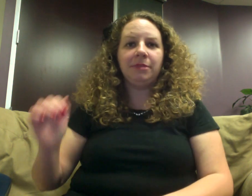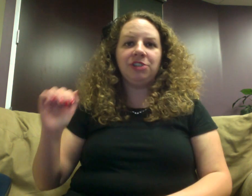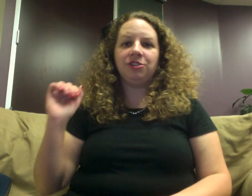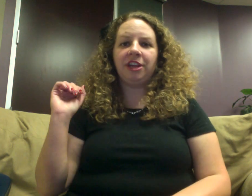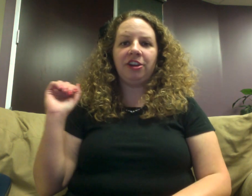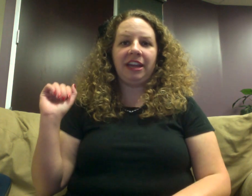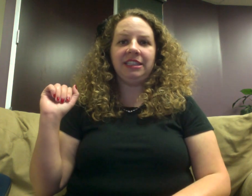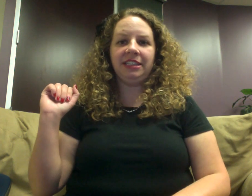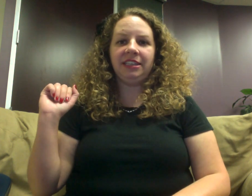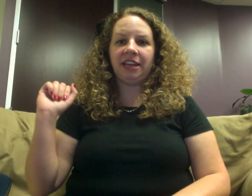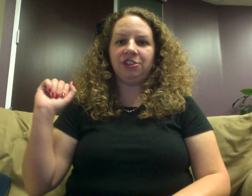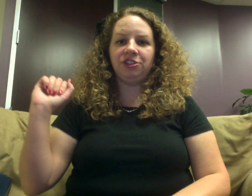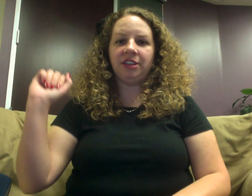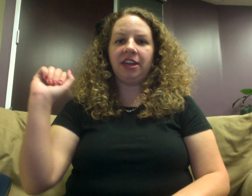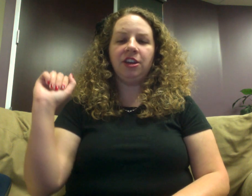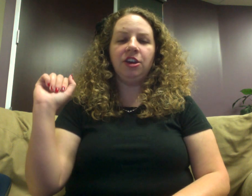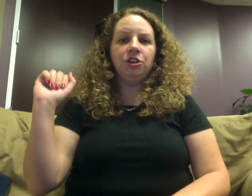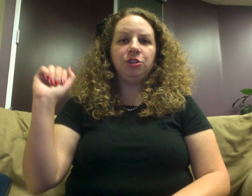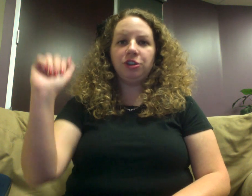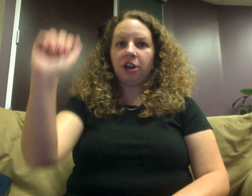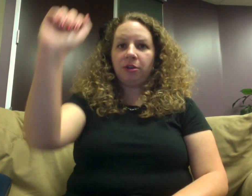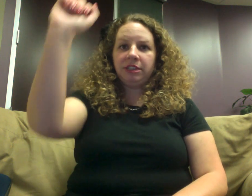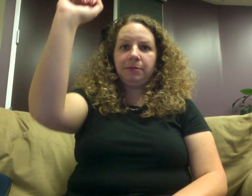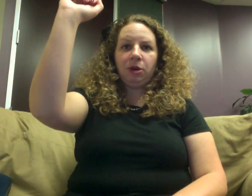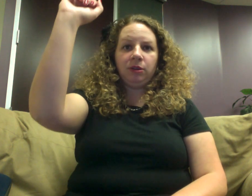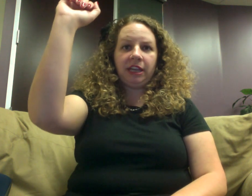to make sure that your hand stays at your side. So you're not going to be holding it